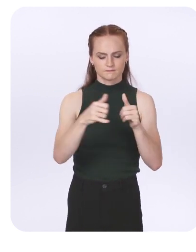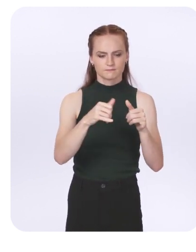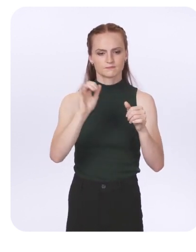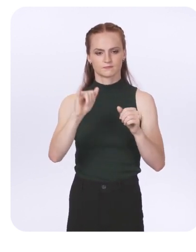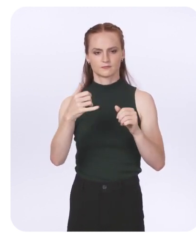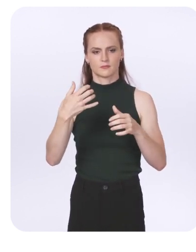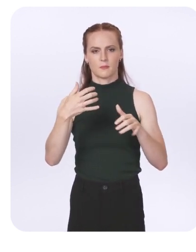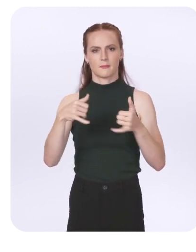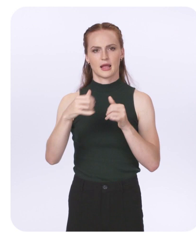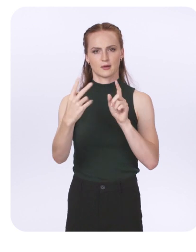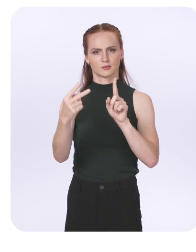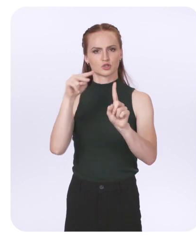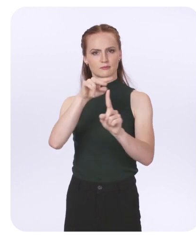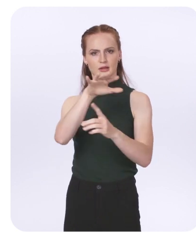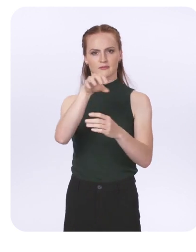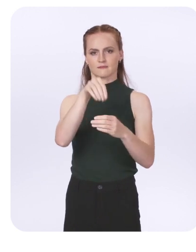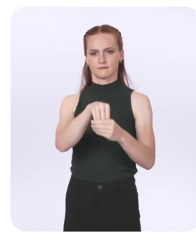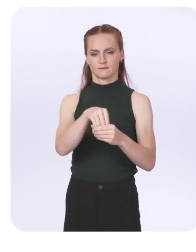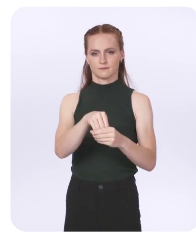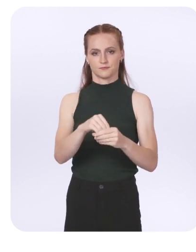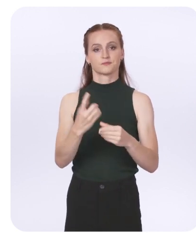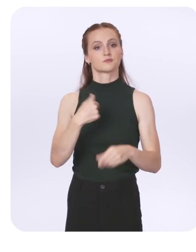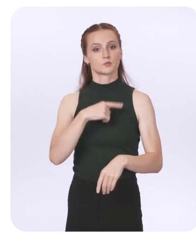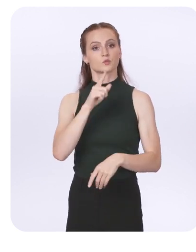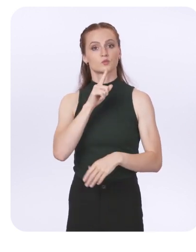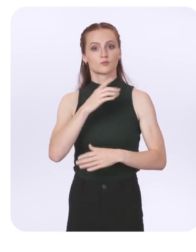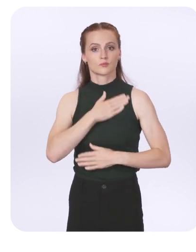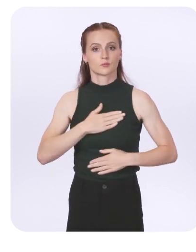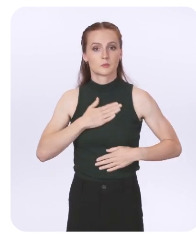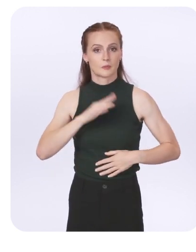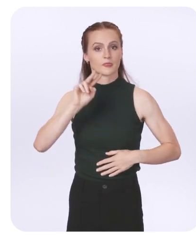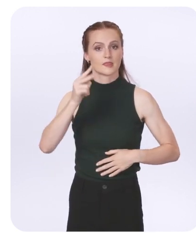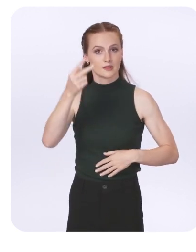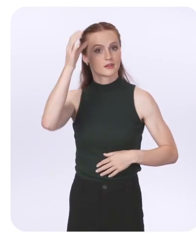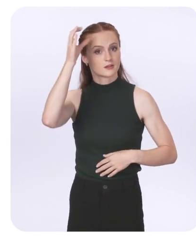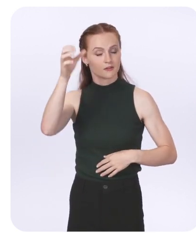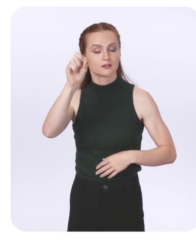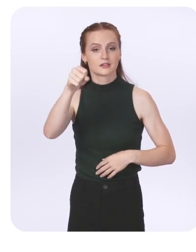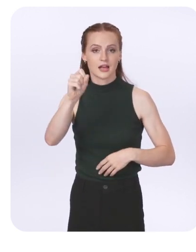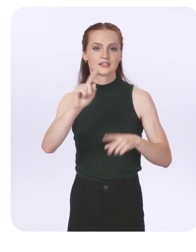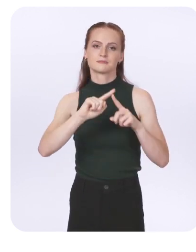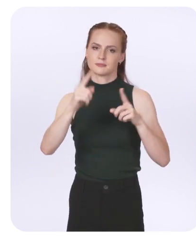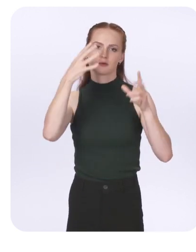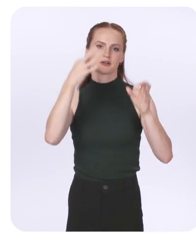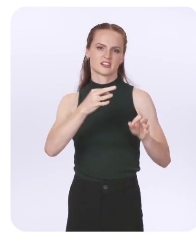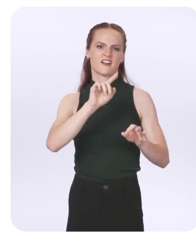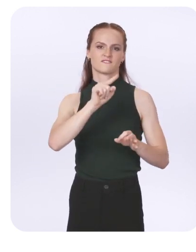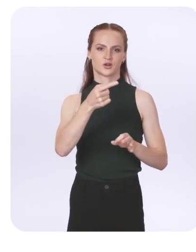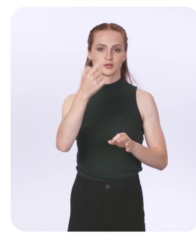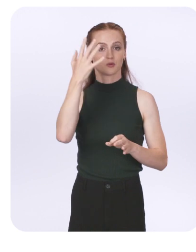and background in the future. As I hope is also apparent, it reads fairly well in small formats.